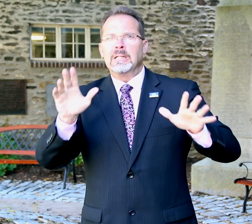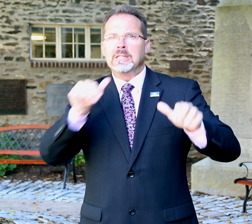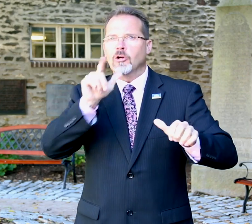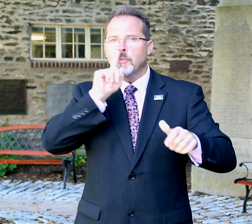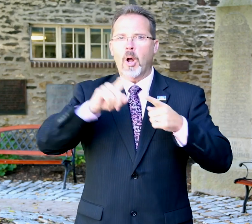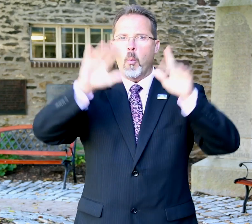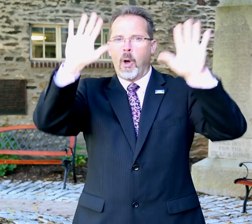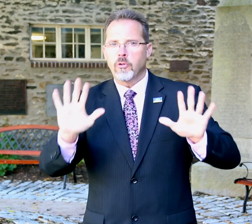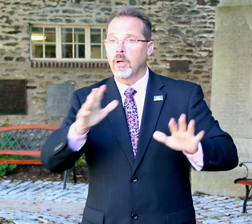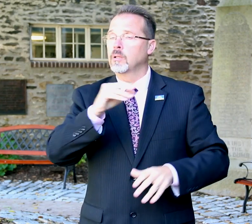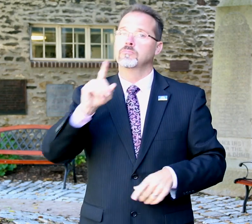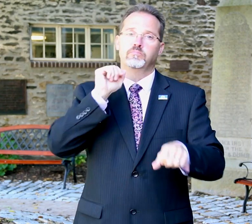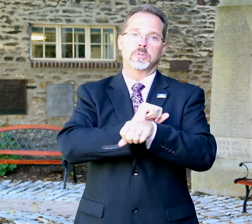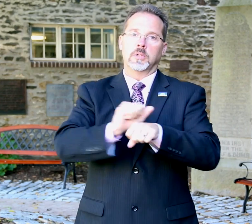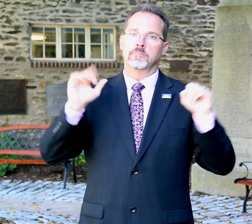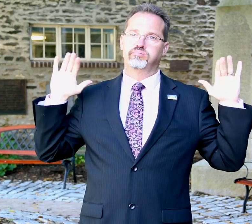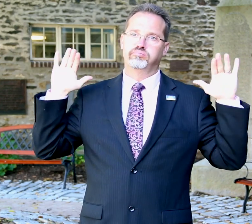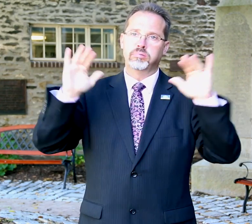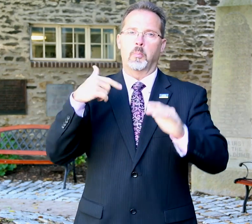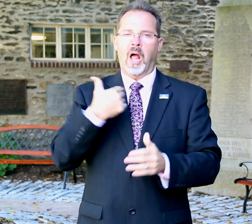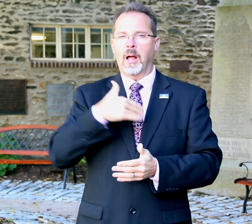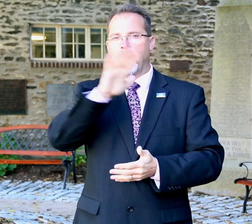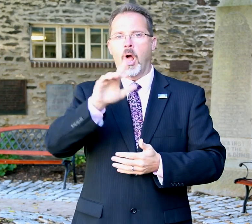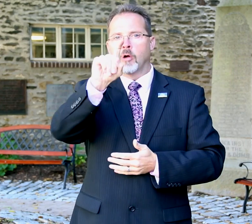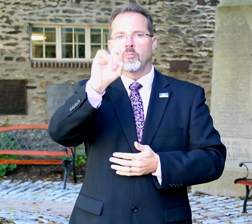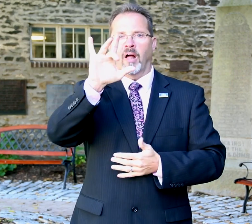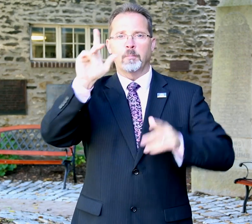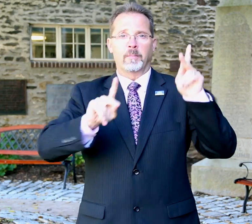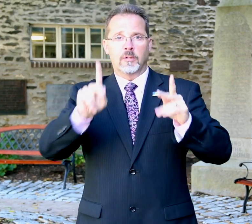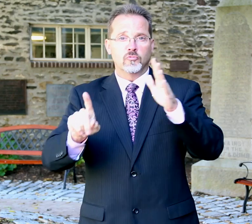People weren't sure about the weather, but we had many people attend... around 125 people showed-up.